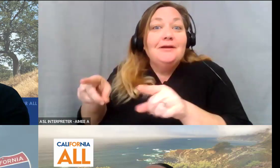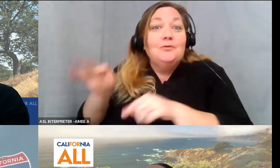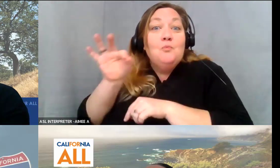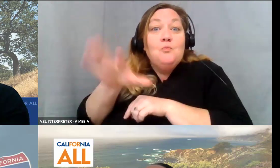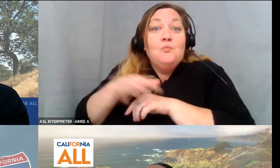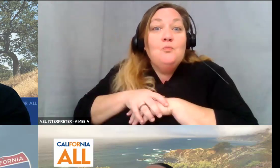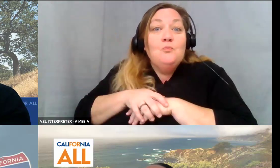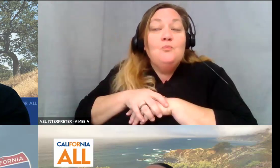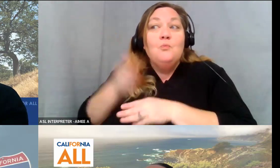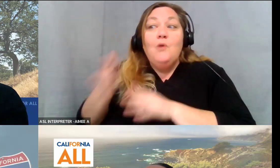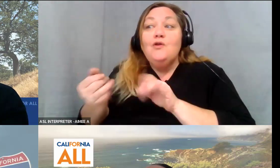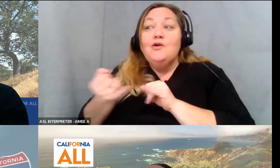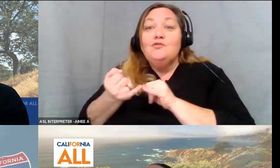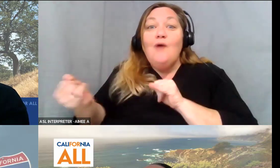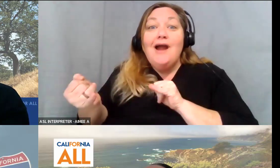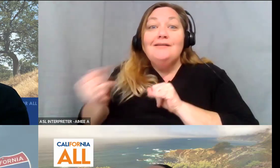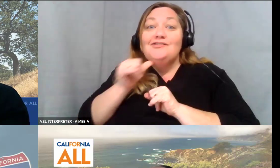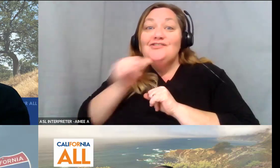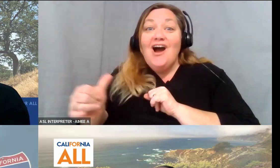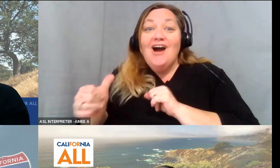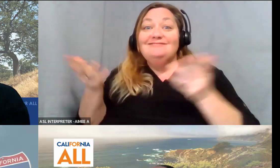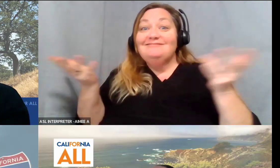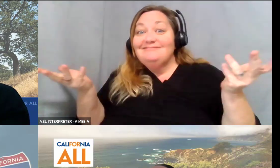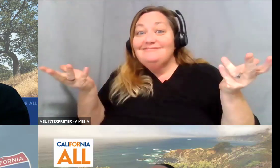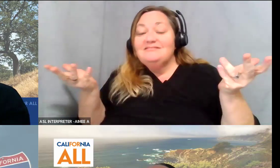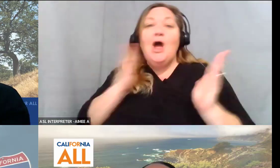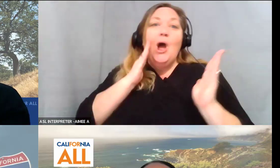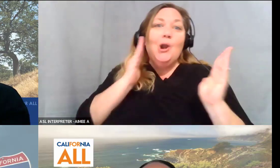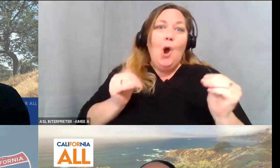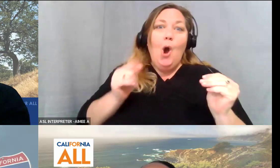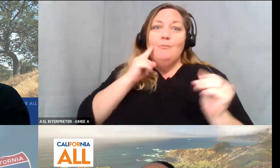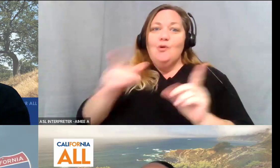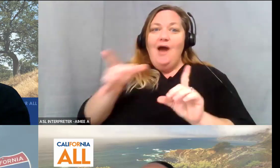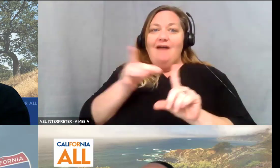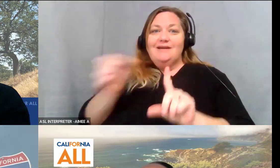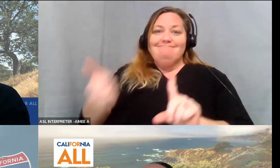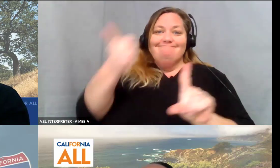whether it's wireless or wired. So I would hope that you have a dedicated person or